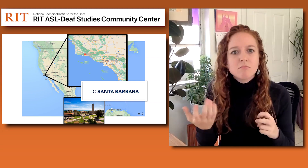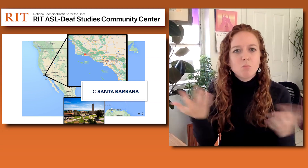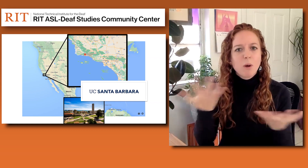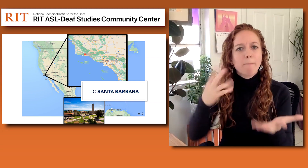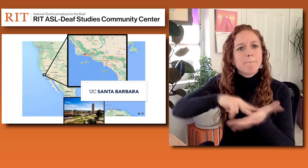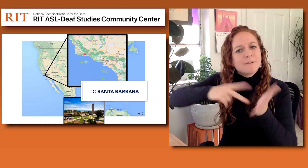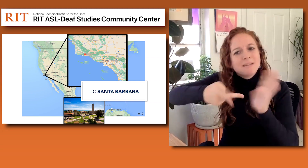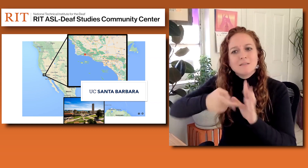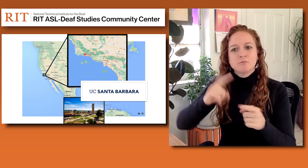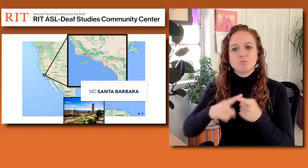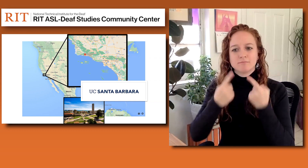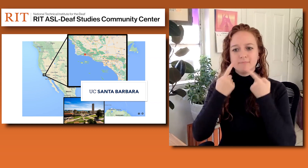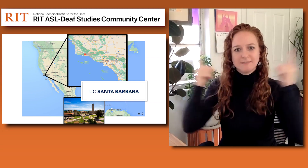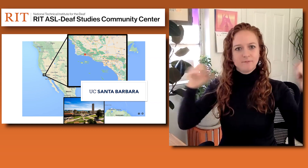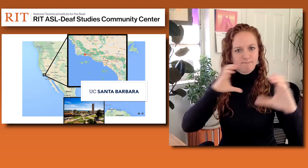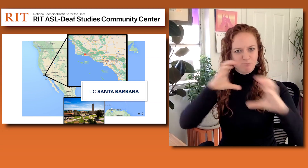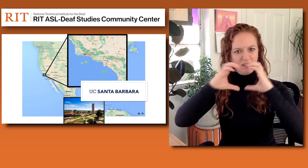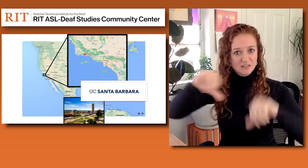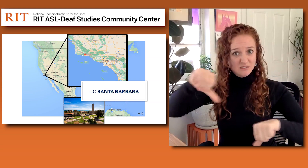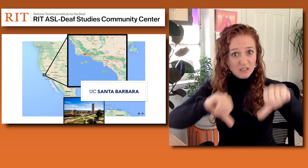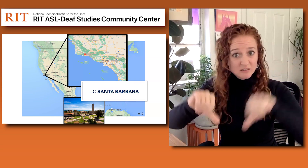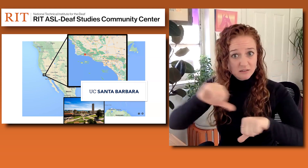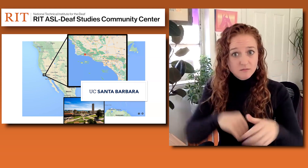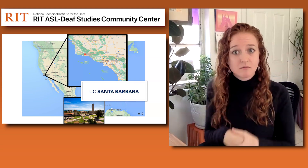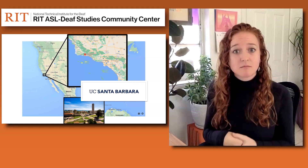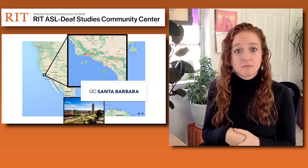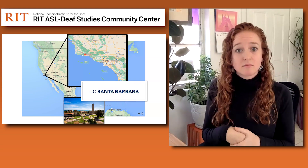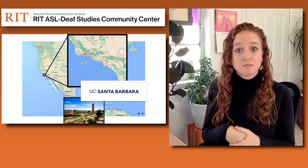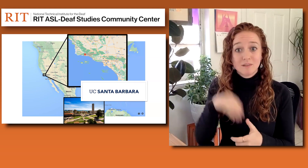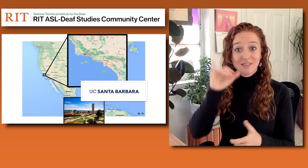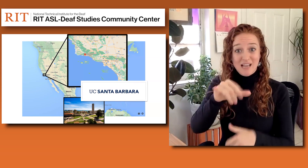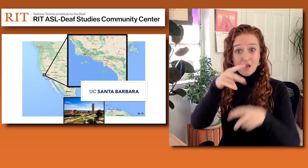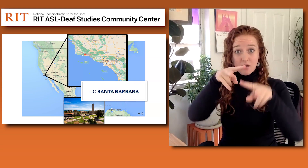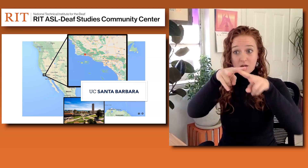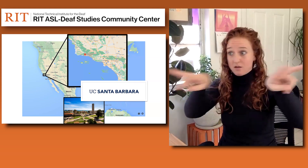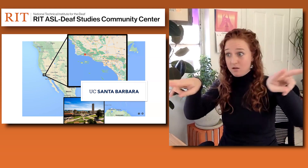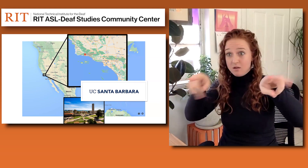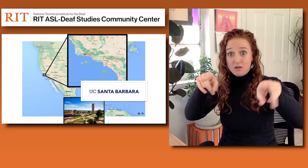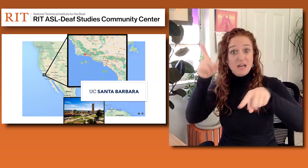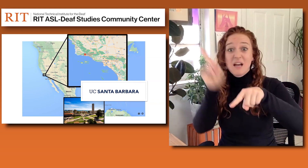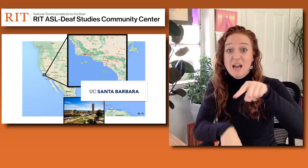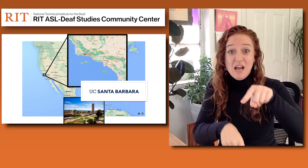like, what does it mean to successfully communicate as a scientist?